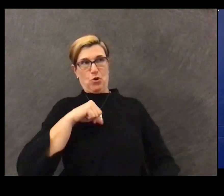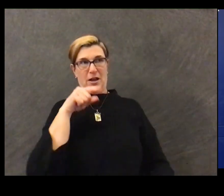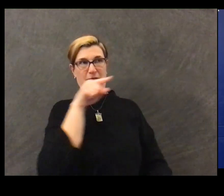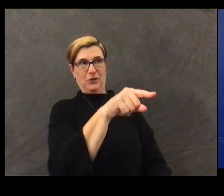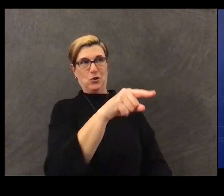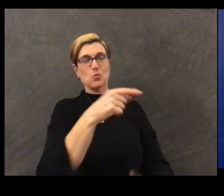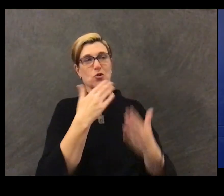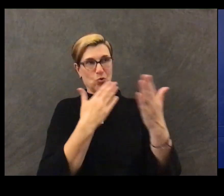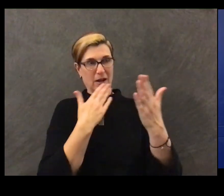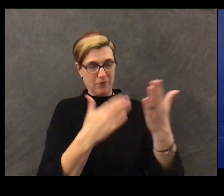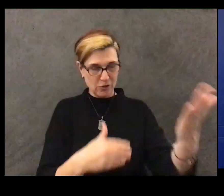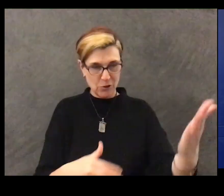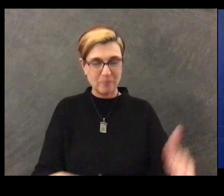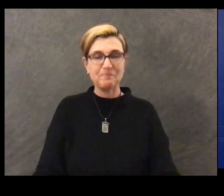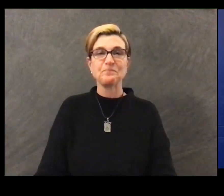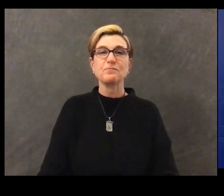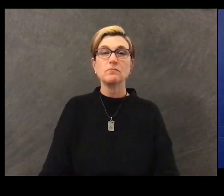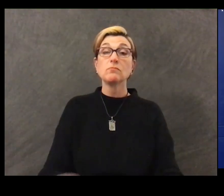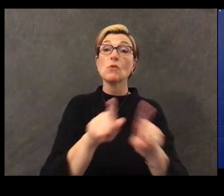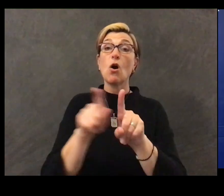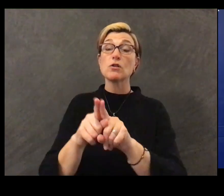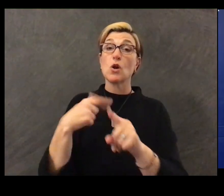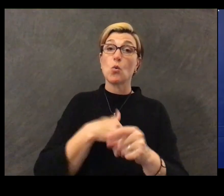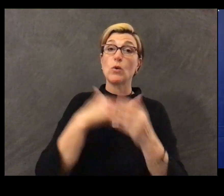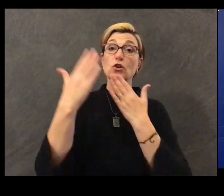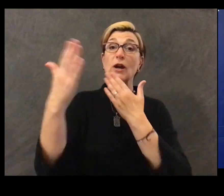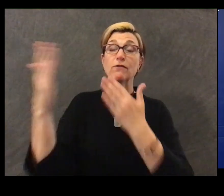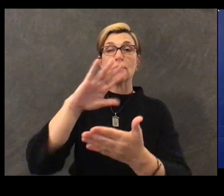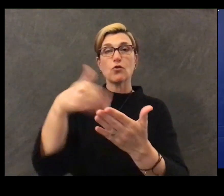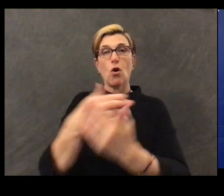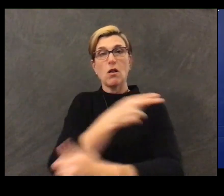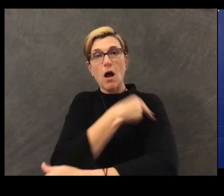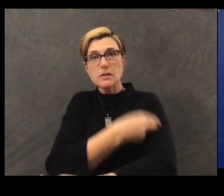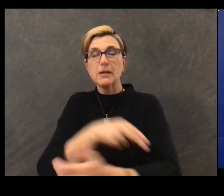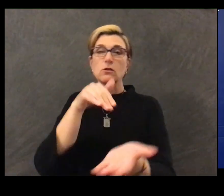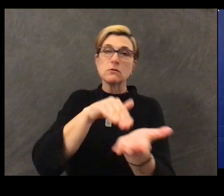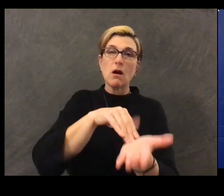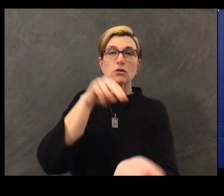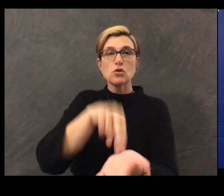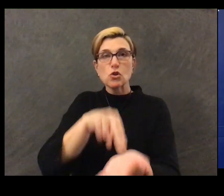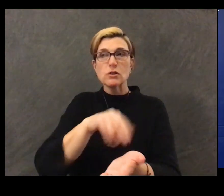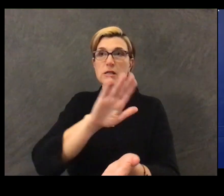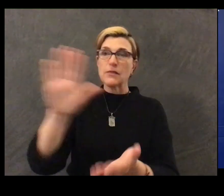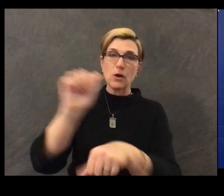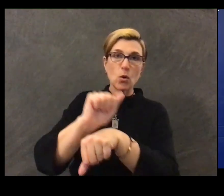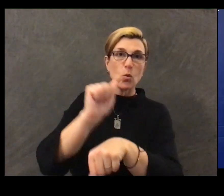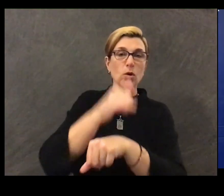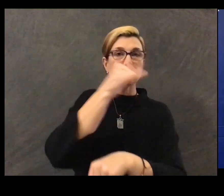grateful to all of our health care workers at every level and all the work that they're doing and we're proud that our National Guard and our American